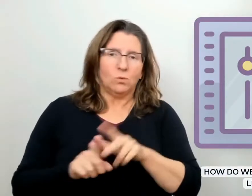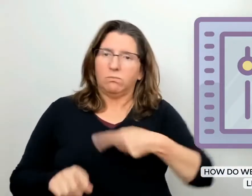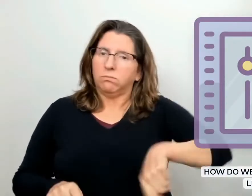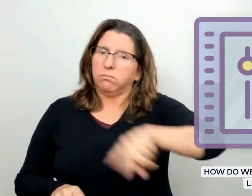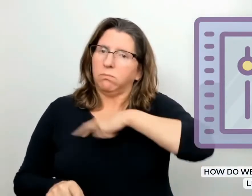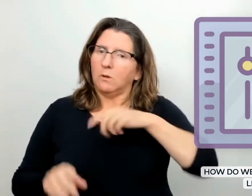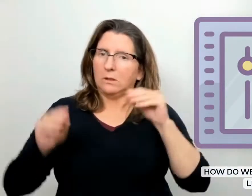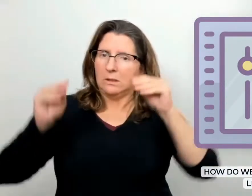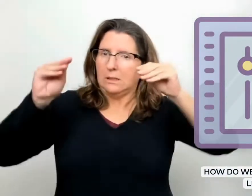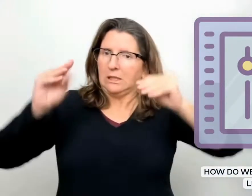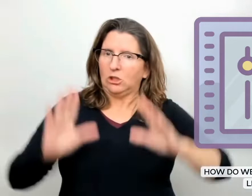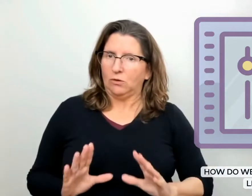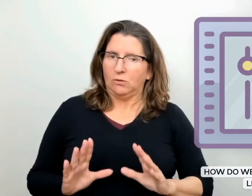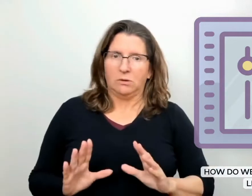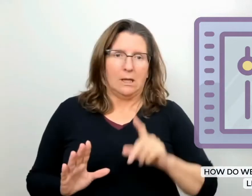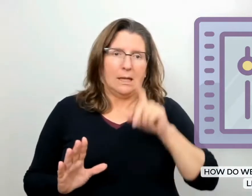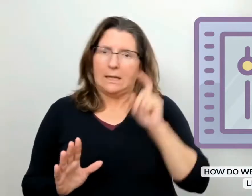We can apply this metaphor to our teaching.